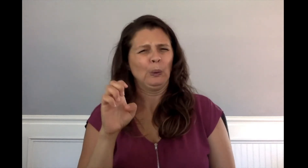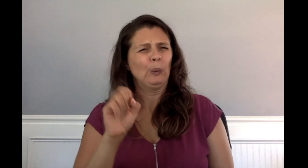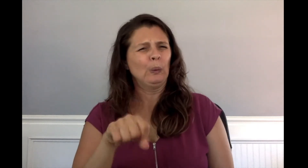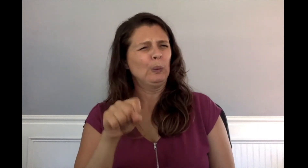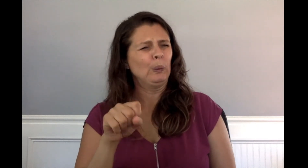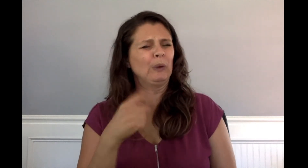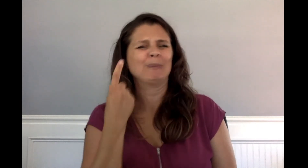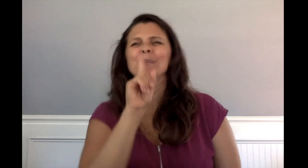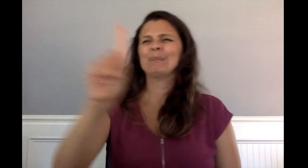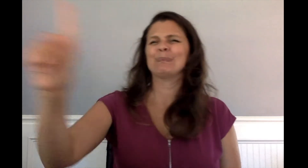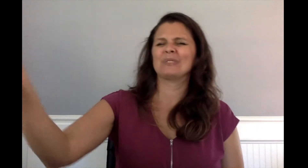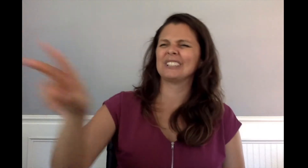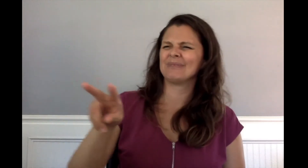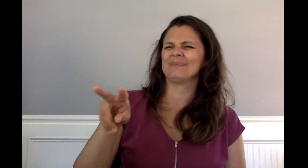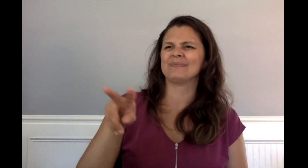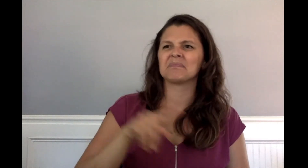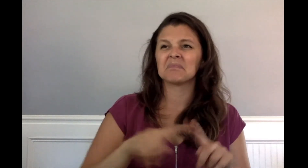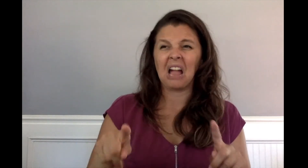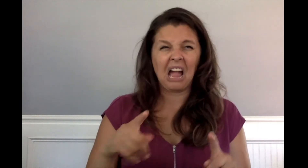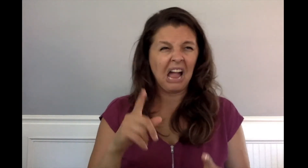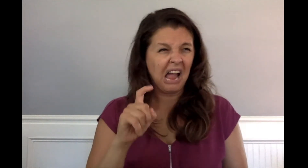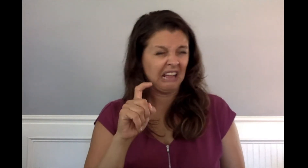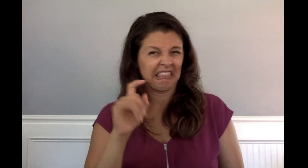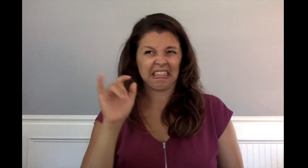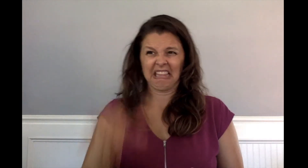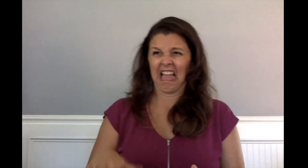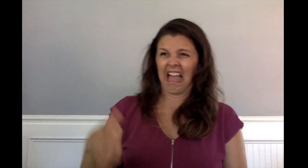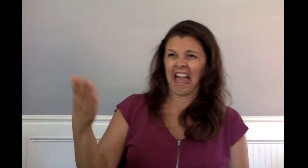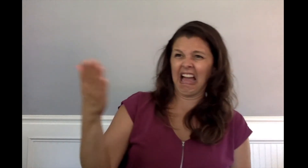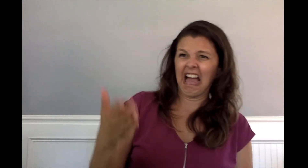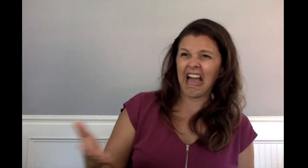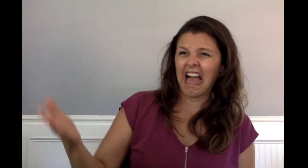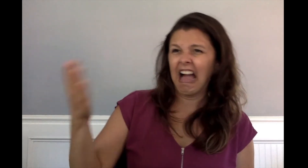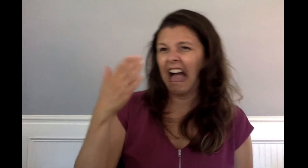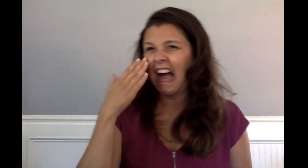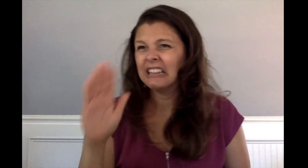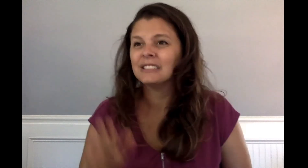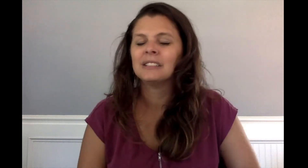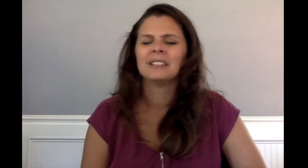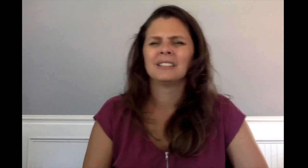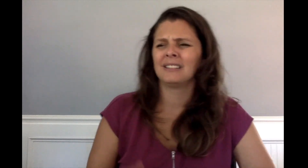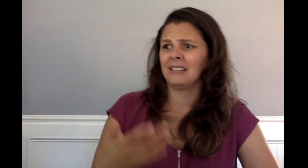"I mean she was rude, but she doesn't look like someone-"